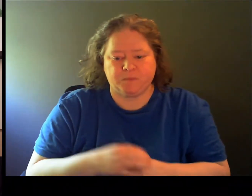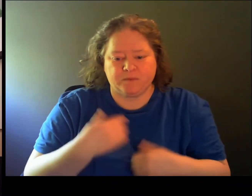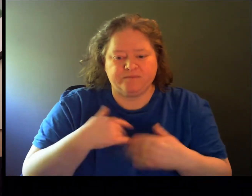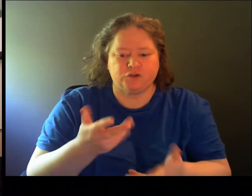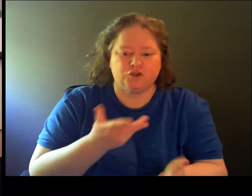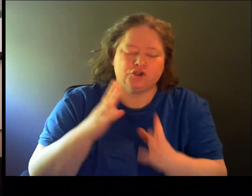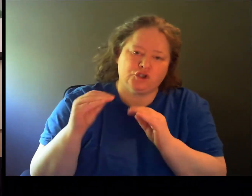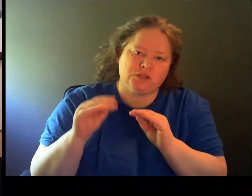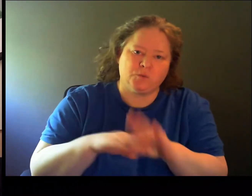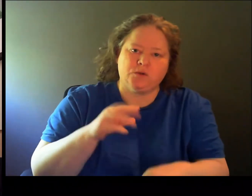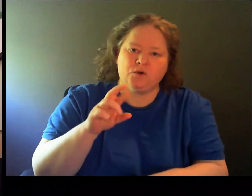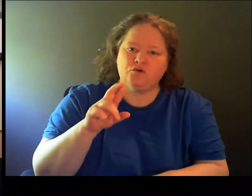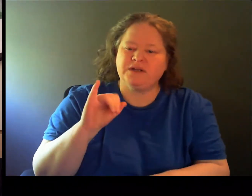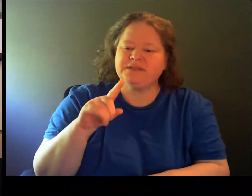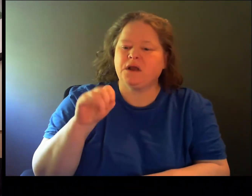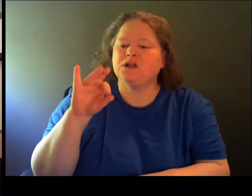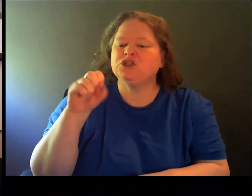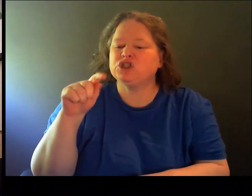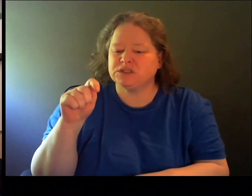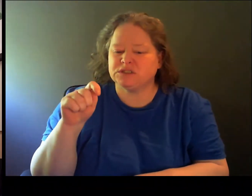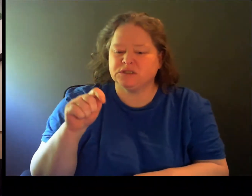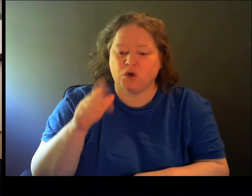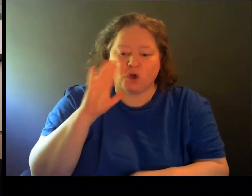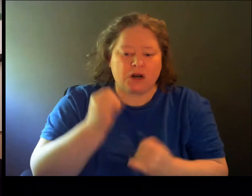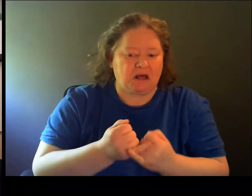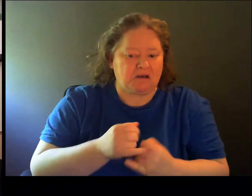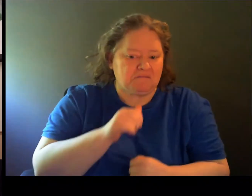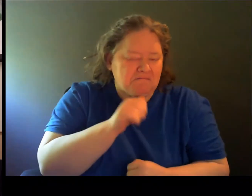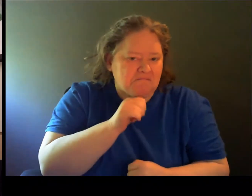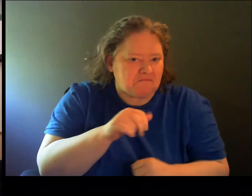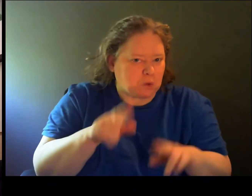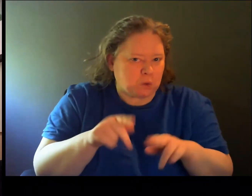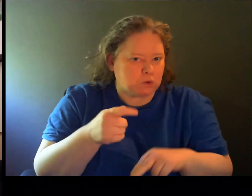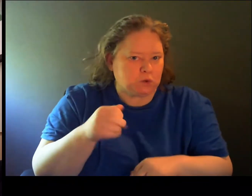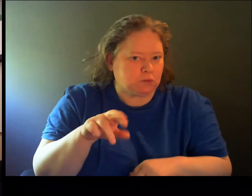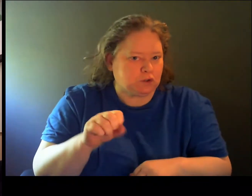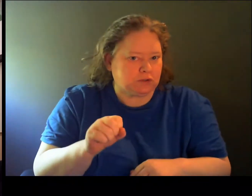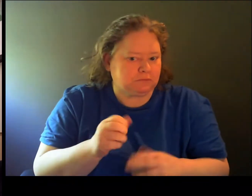He had a chat with the radiologist, and it doesn't look like there's any new tumors.